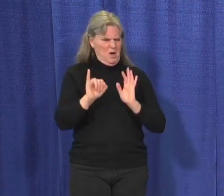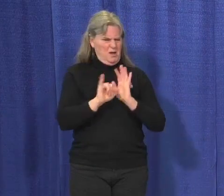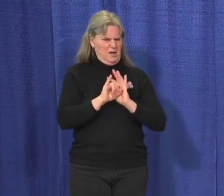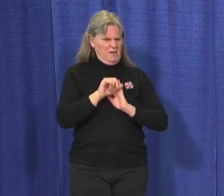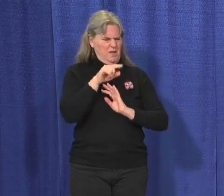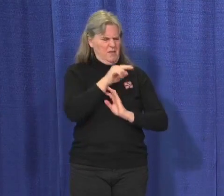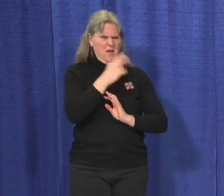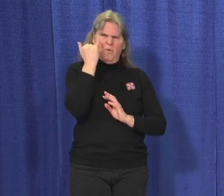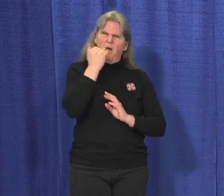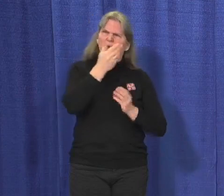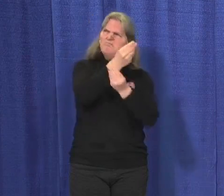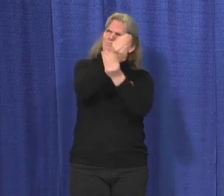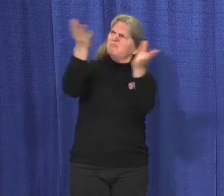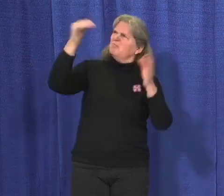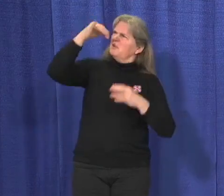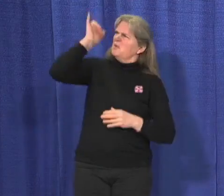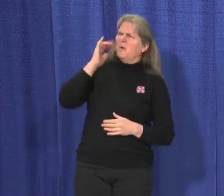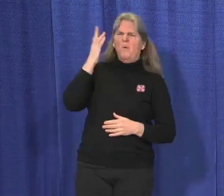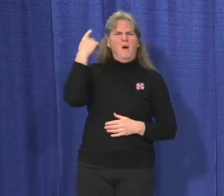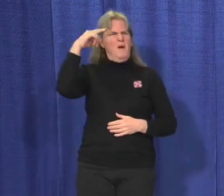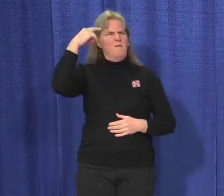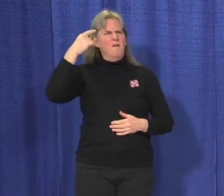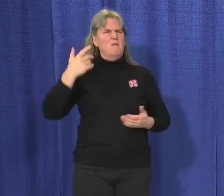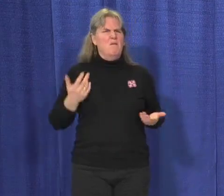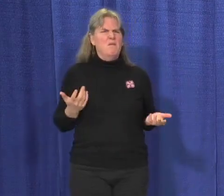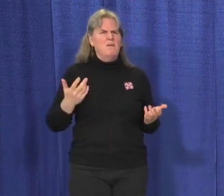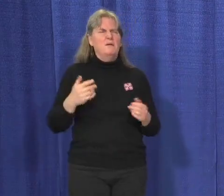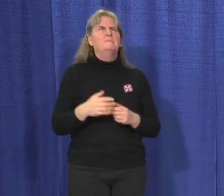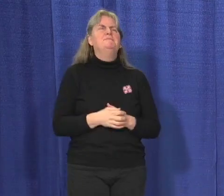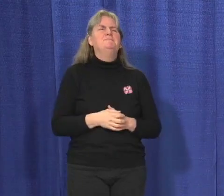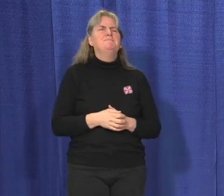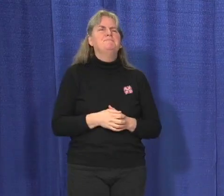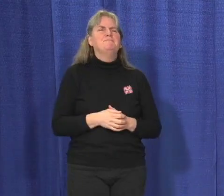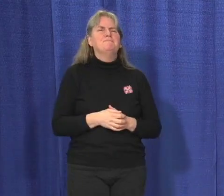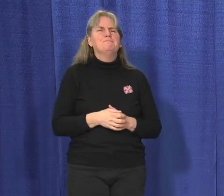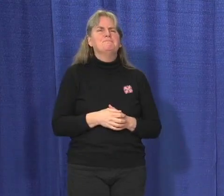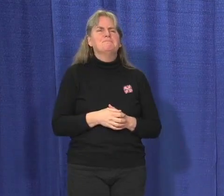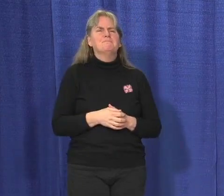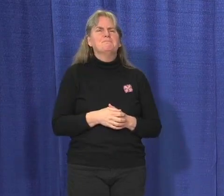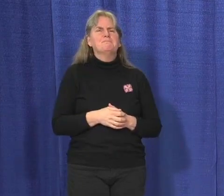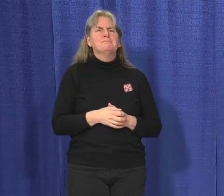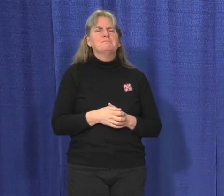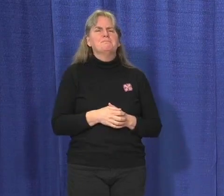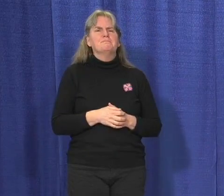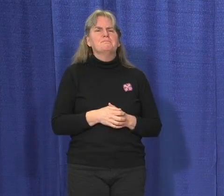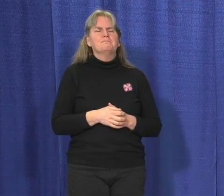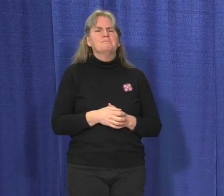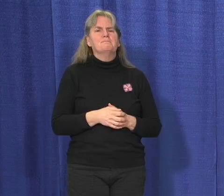issued as notification.